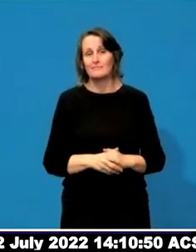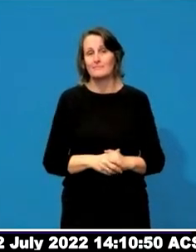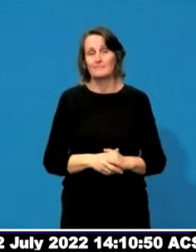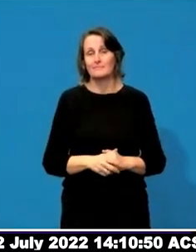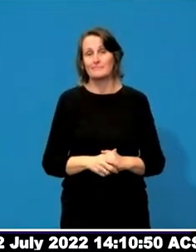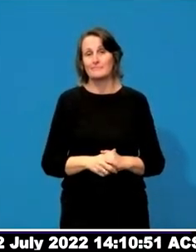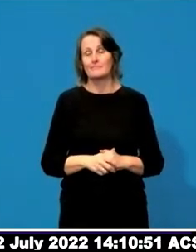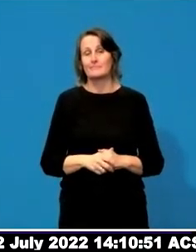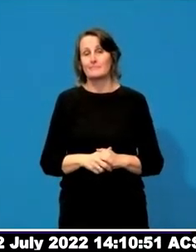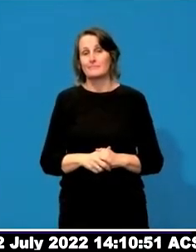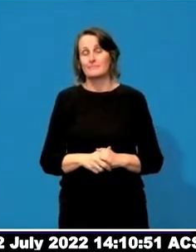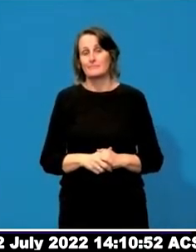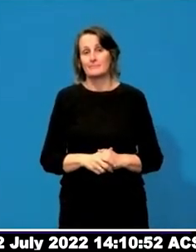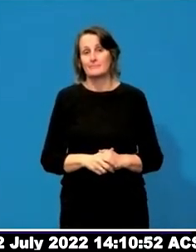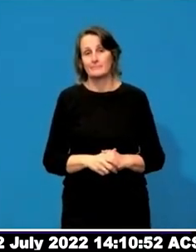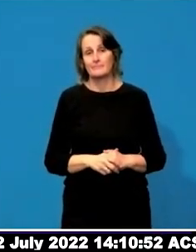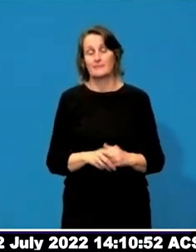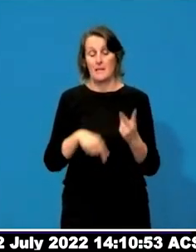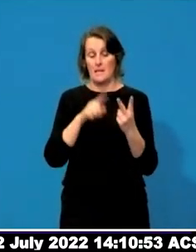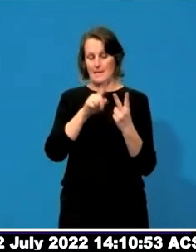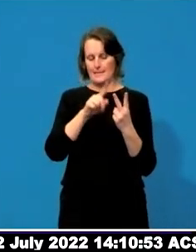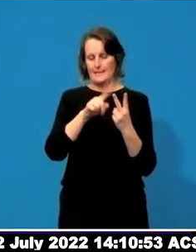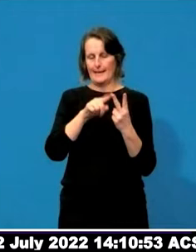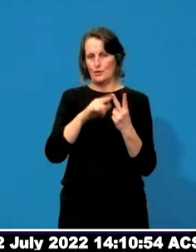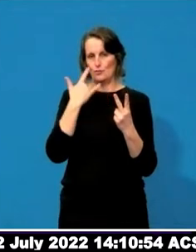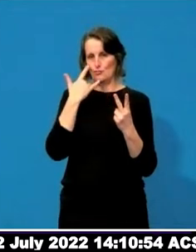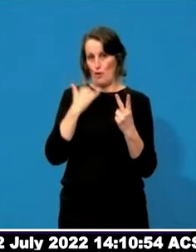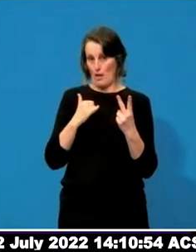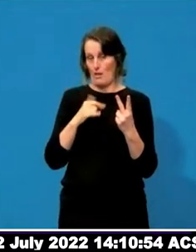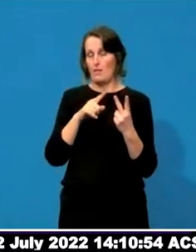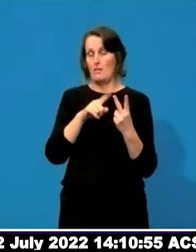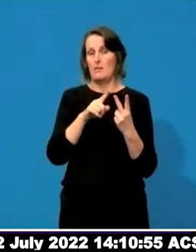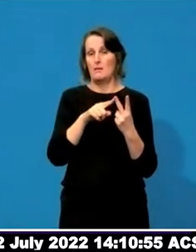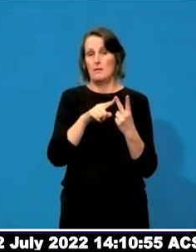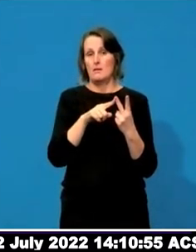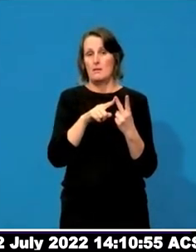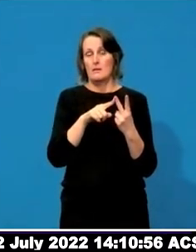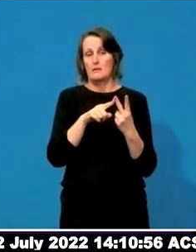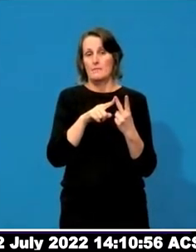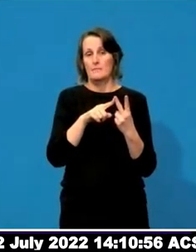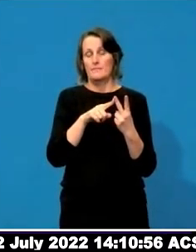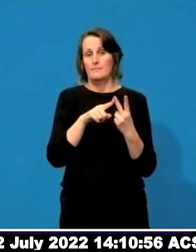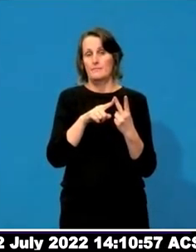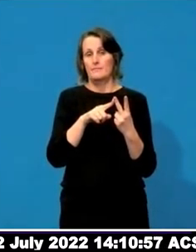MS McMAHON: Now, in relation to second direct commissioning trial, you explained in your statement that there was